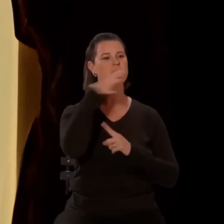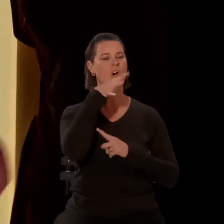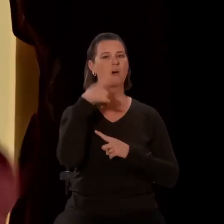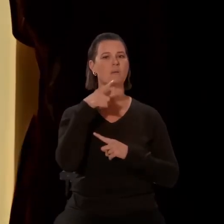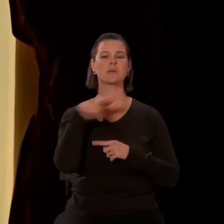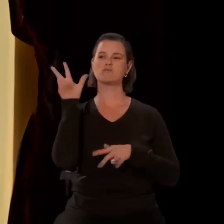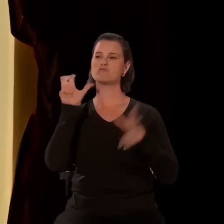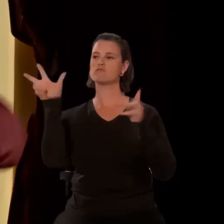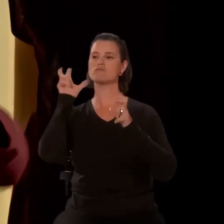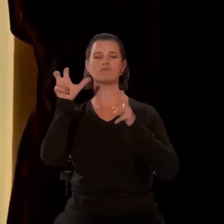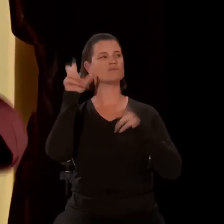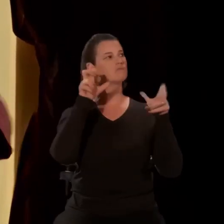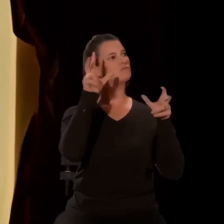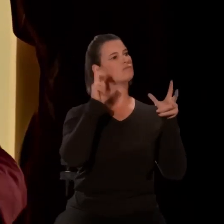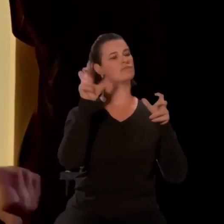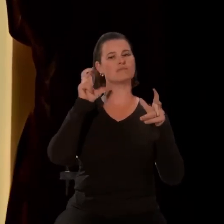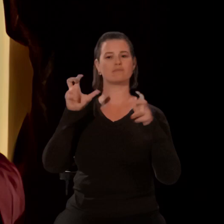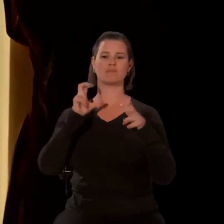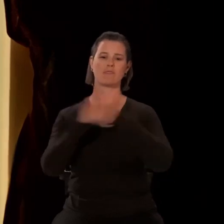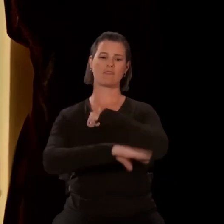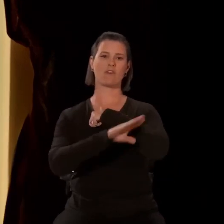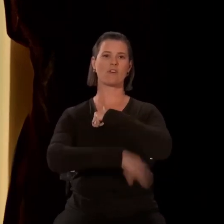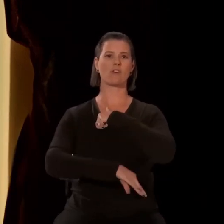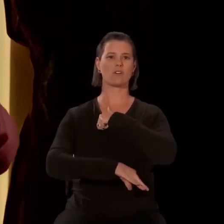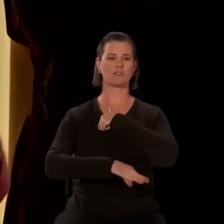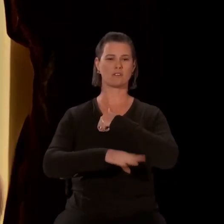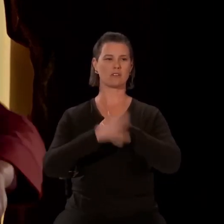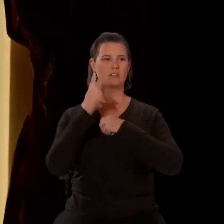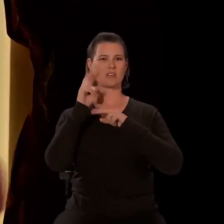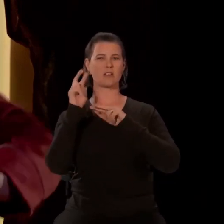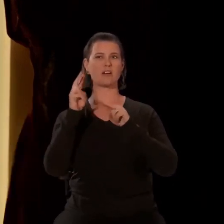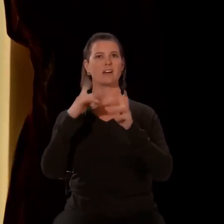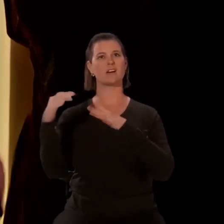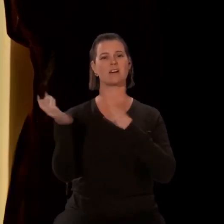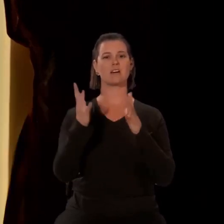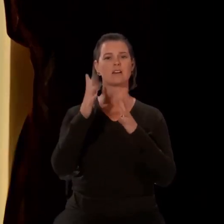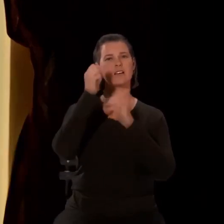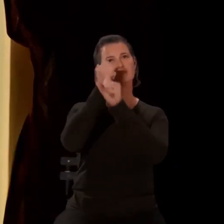And as he watched the sun set with a crimson and yellow glow, he dreamed of Katrina,